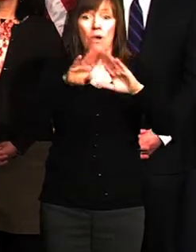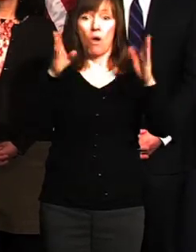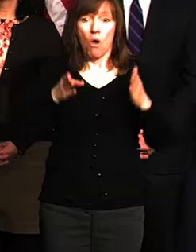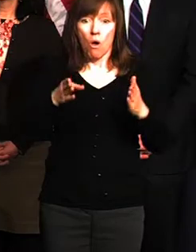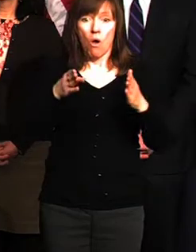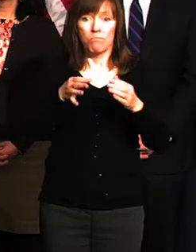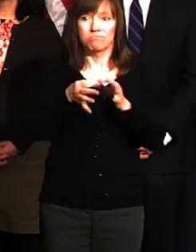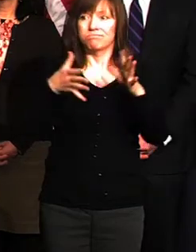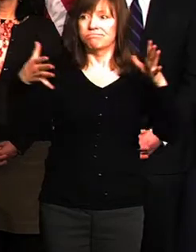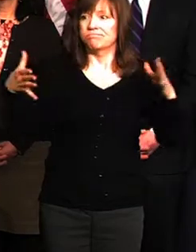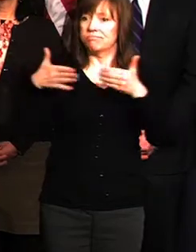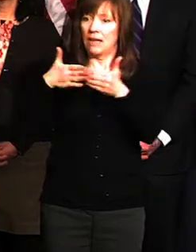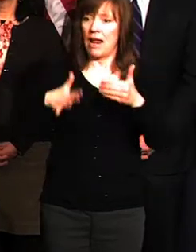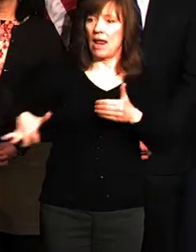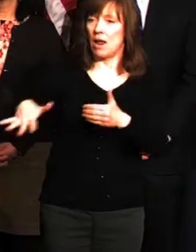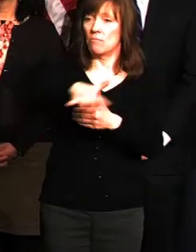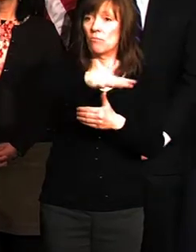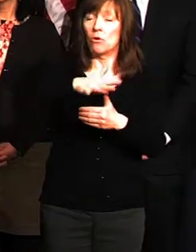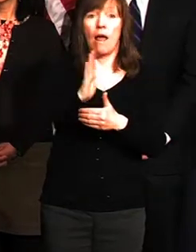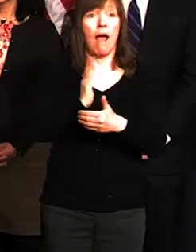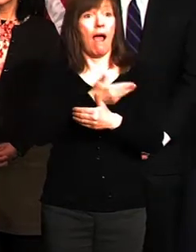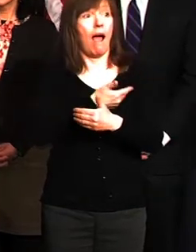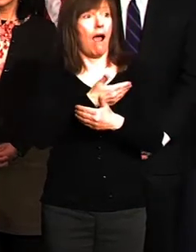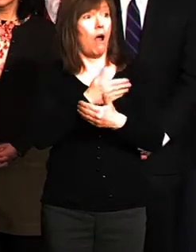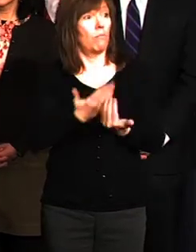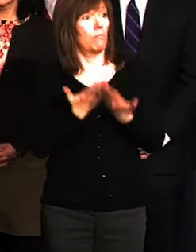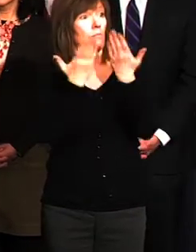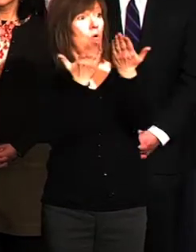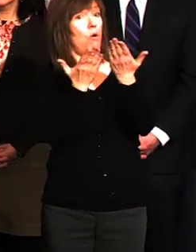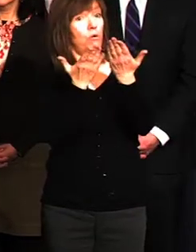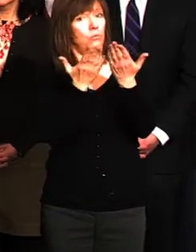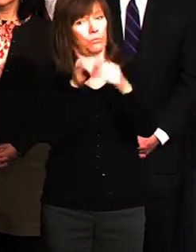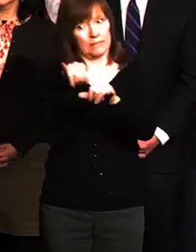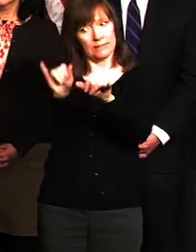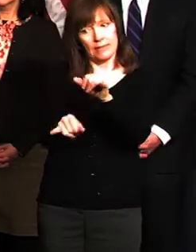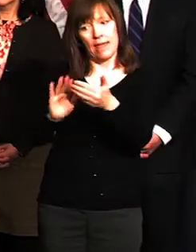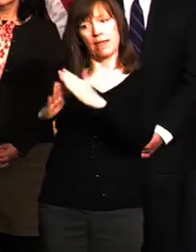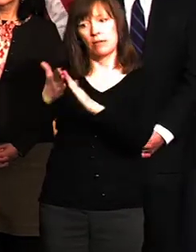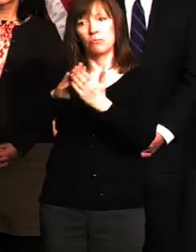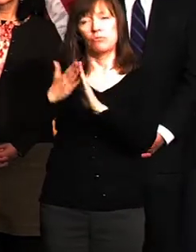under our proposal we'd like to support them there because when they are moved to a community